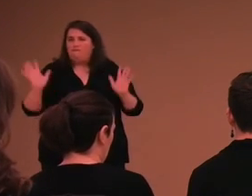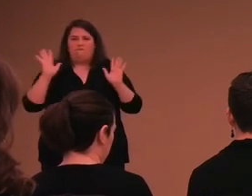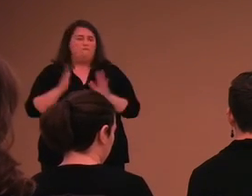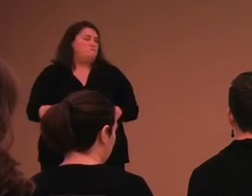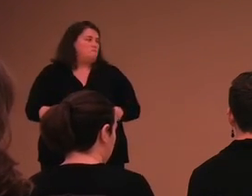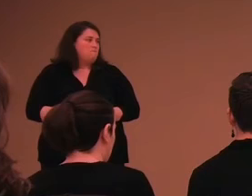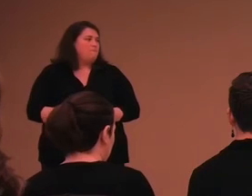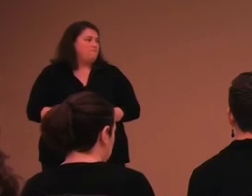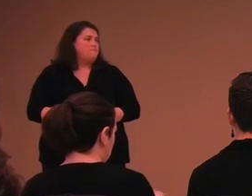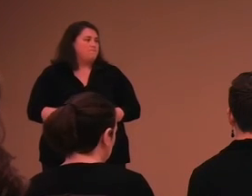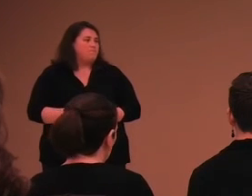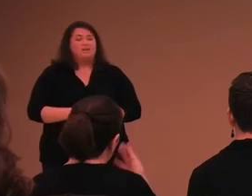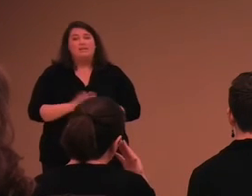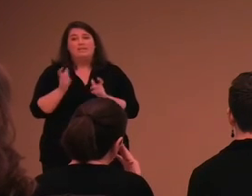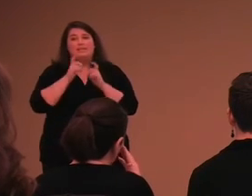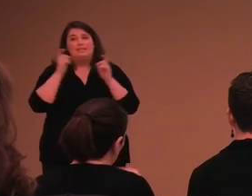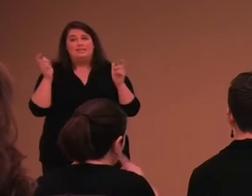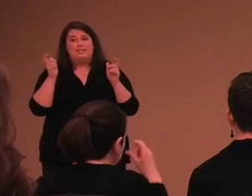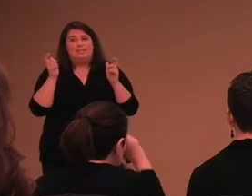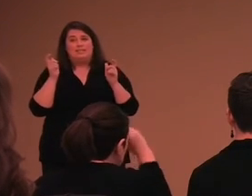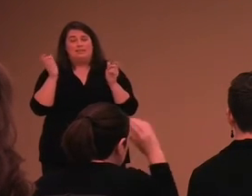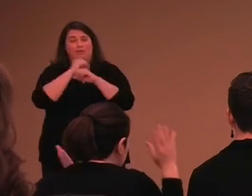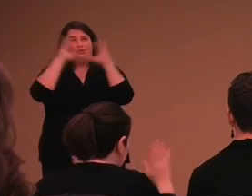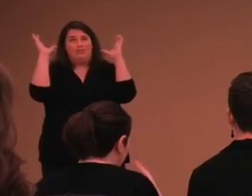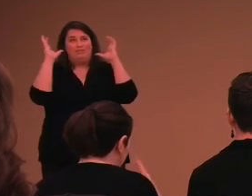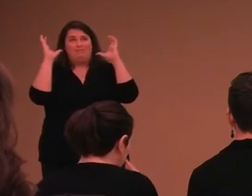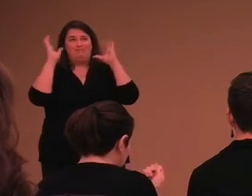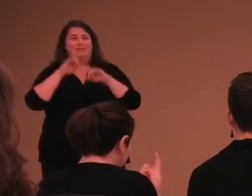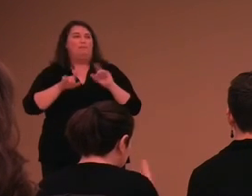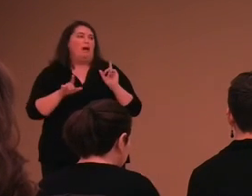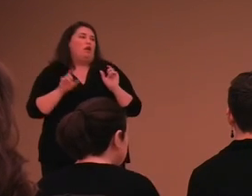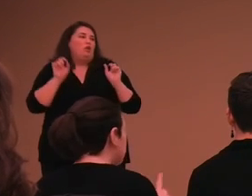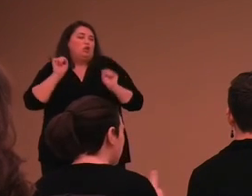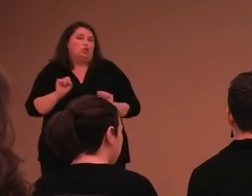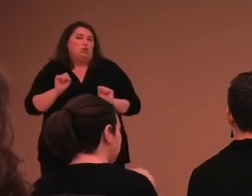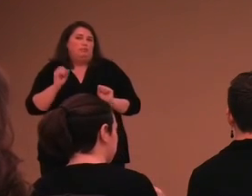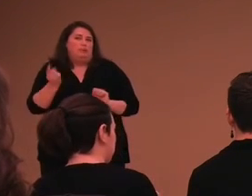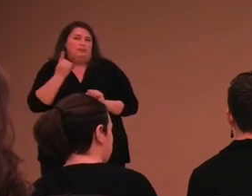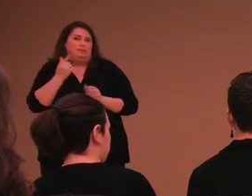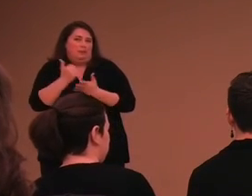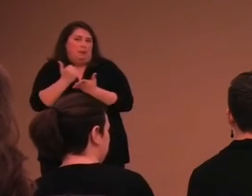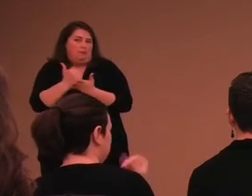Know that's a big dream, but that could be something to help if you're changing it very often